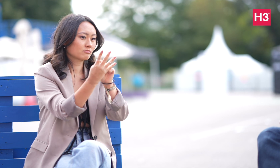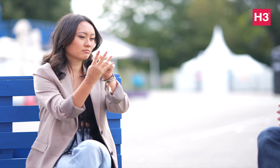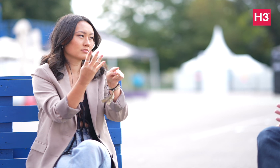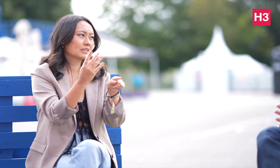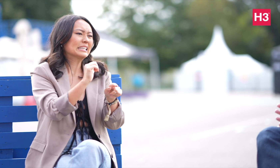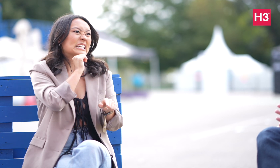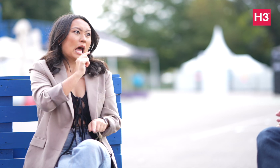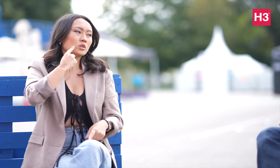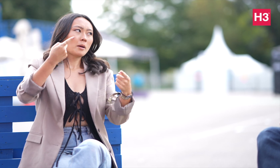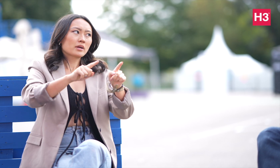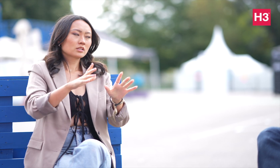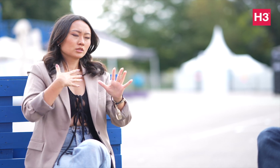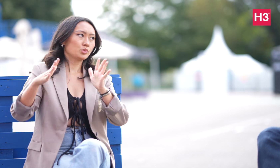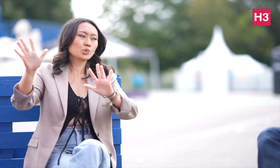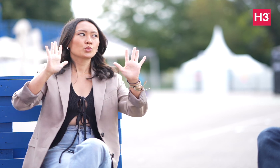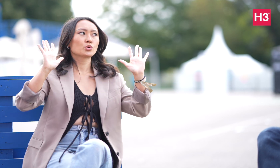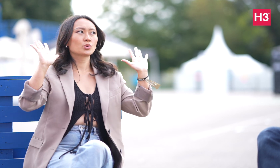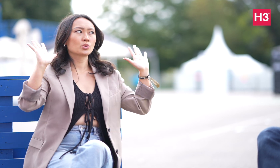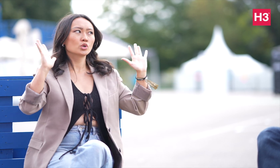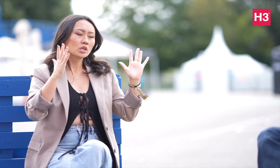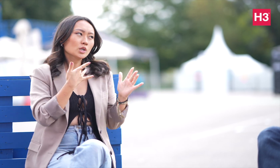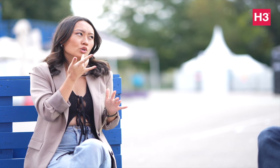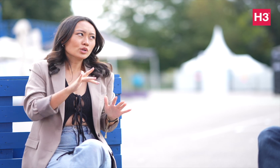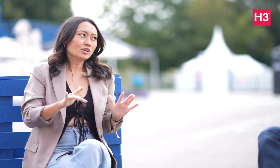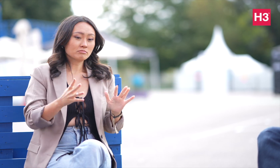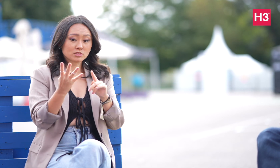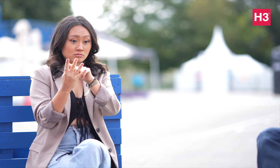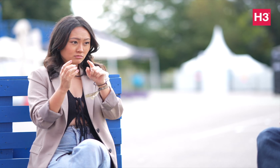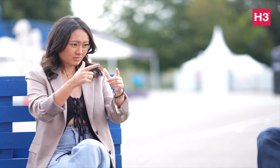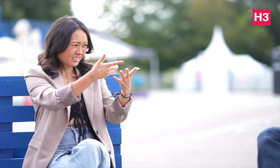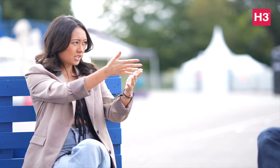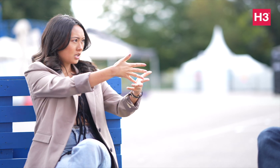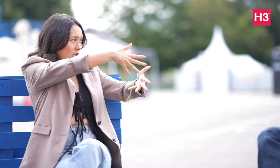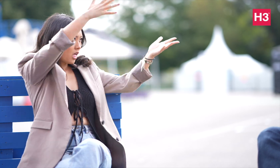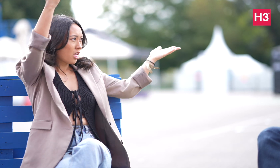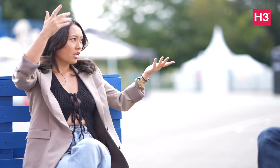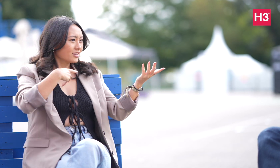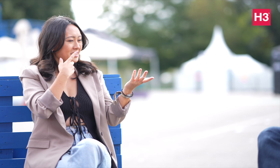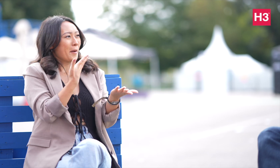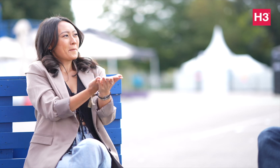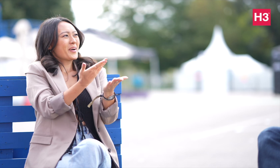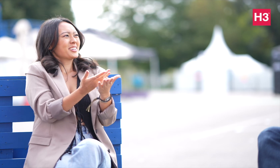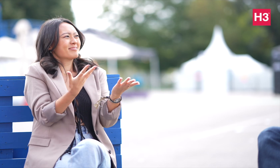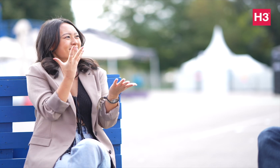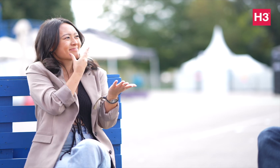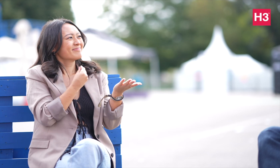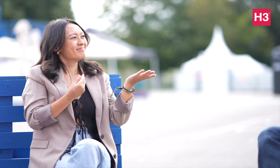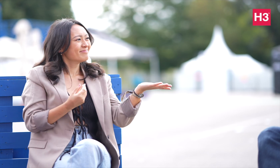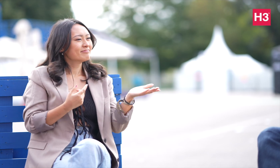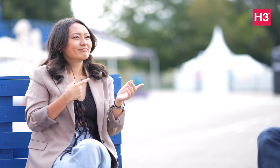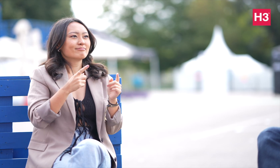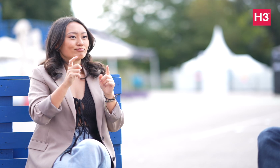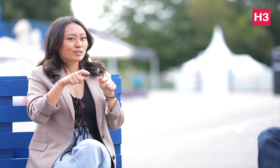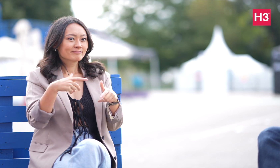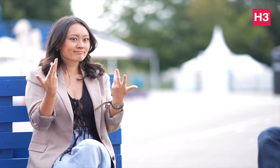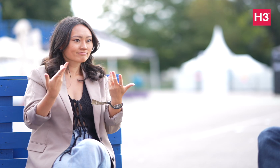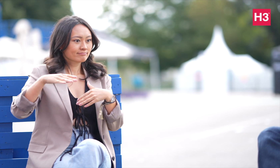which says a lot about the reality of hitchhiking. I also avoid wearing black clothing — it might make people feel uneasy